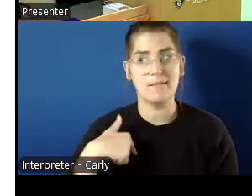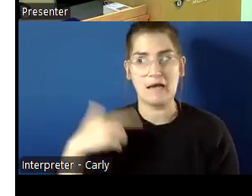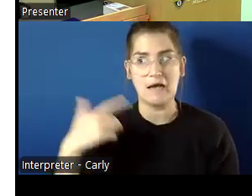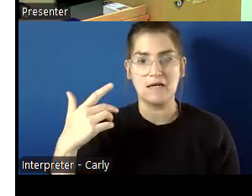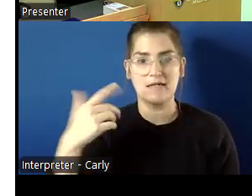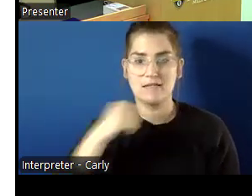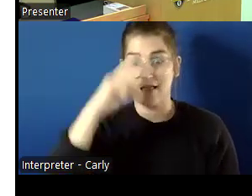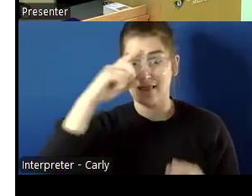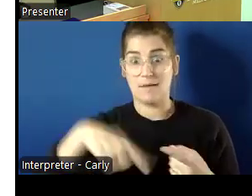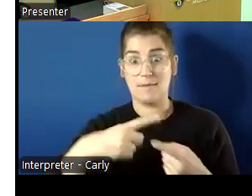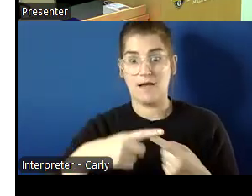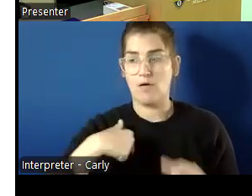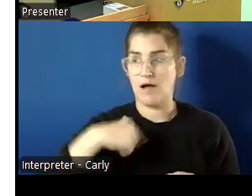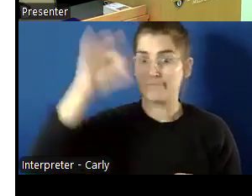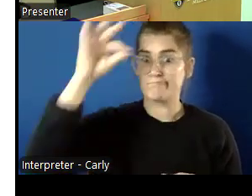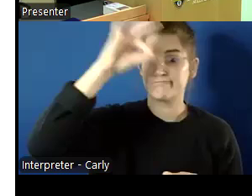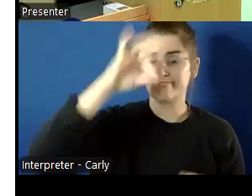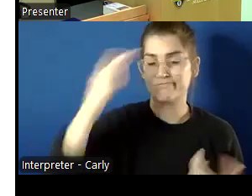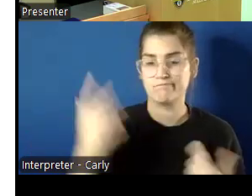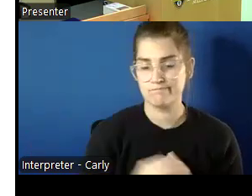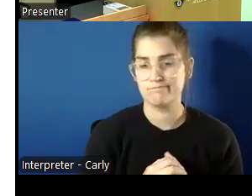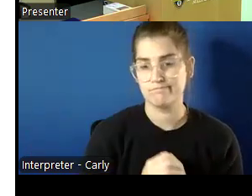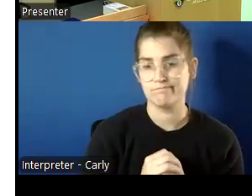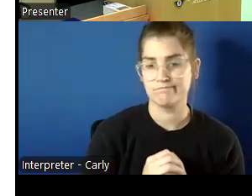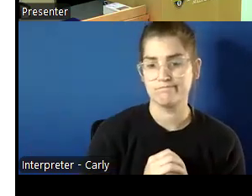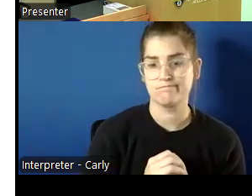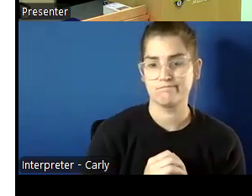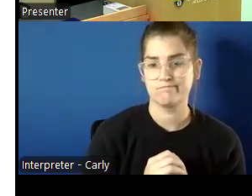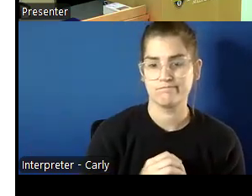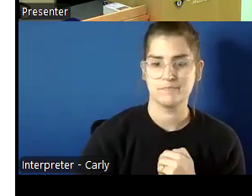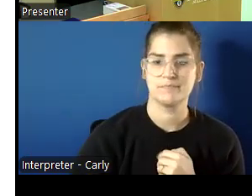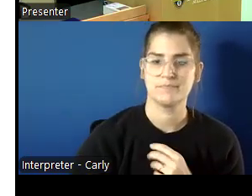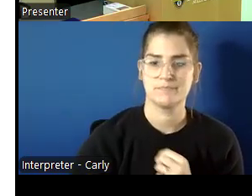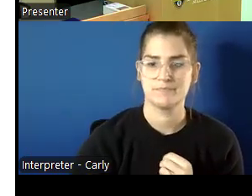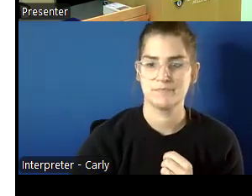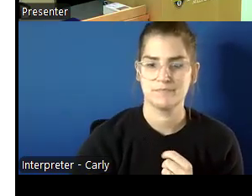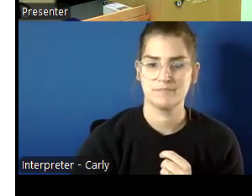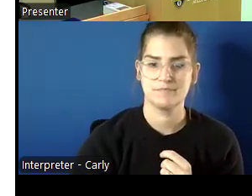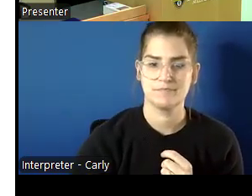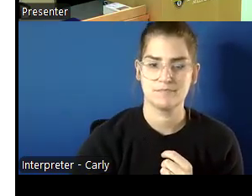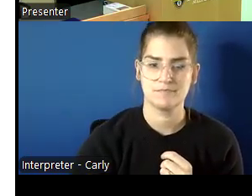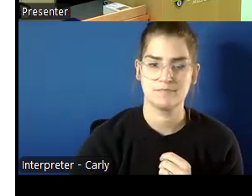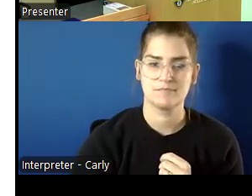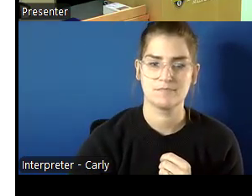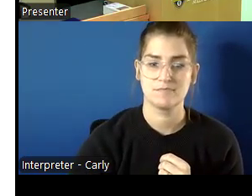be aware of. um that way you invite the use of their cultural resources, their faith resources